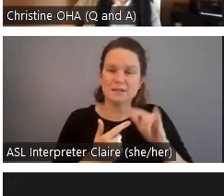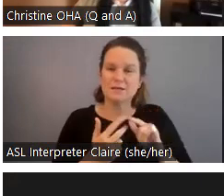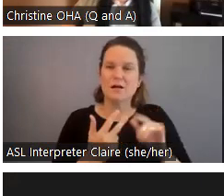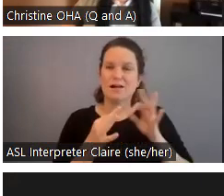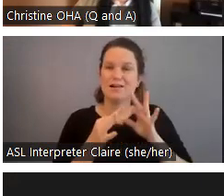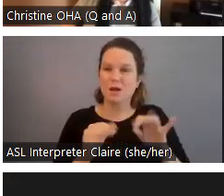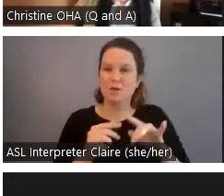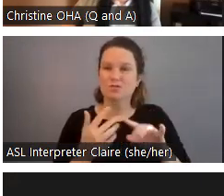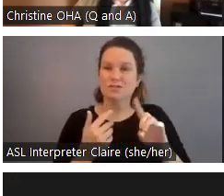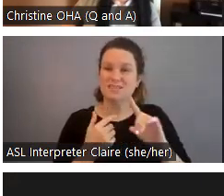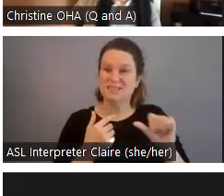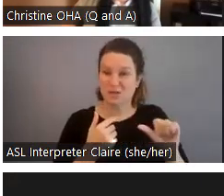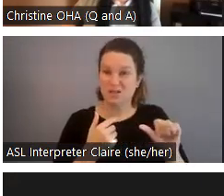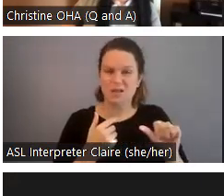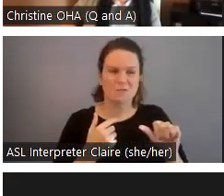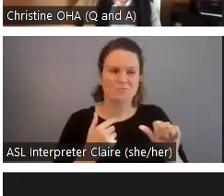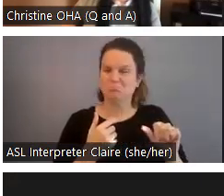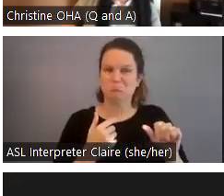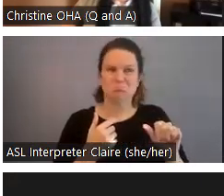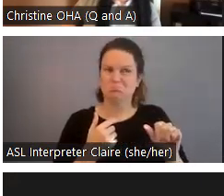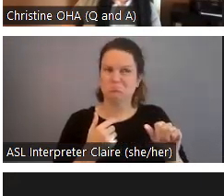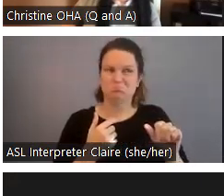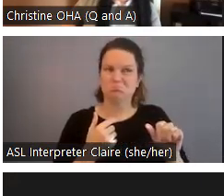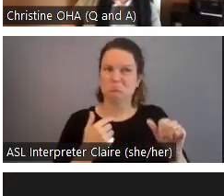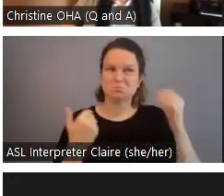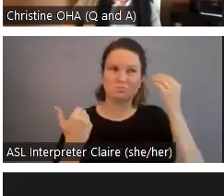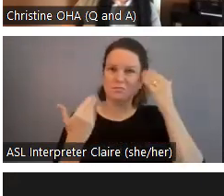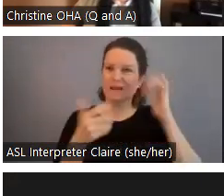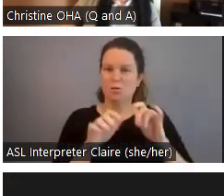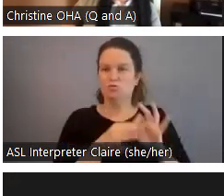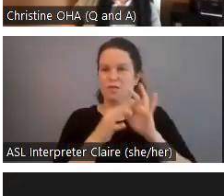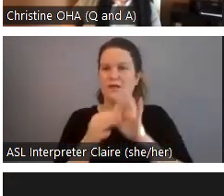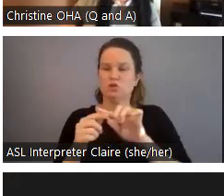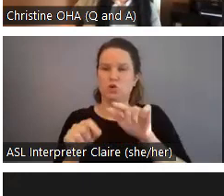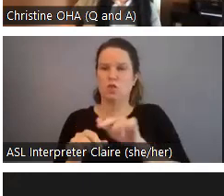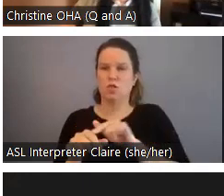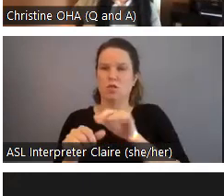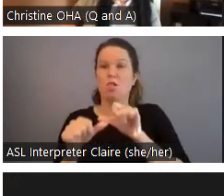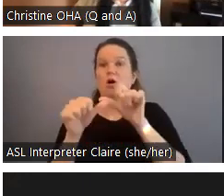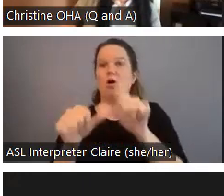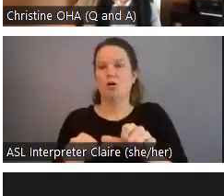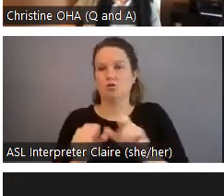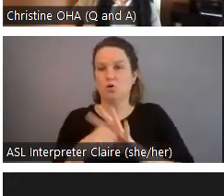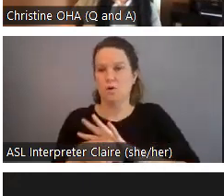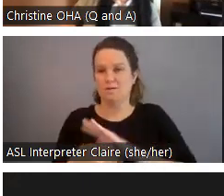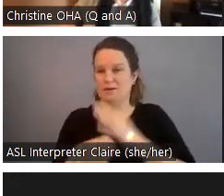disability status, but I don't know how that relates to Long COVID. So I